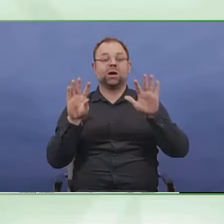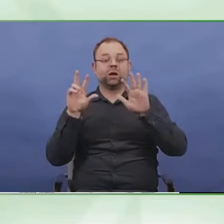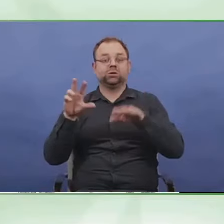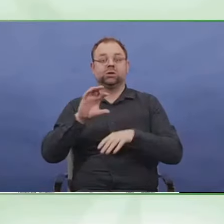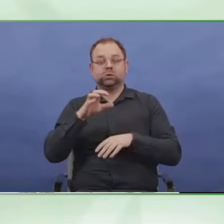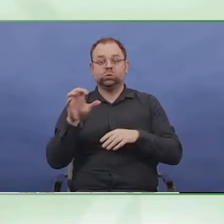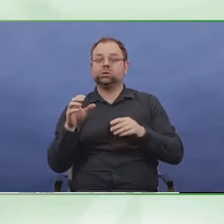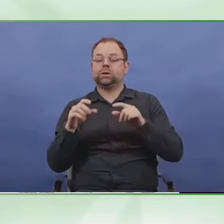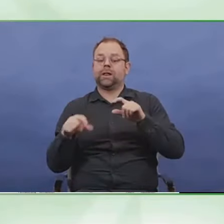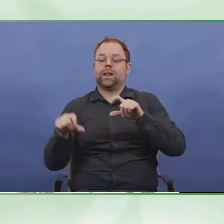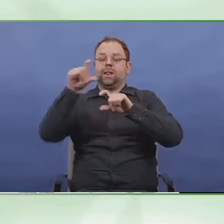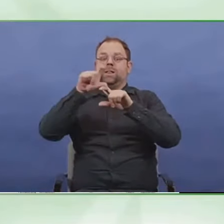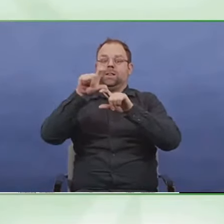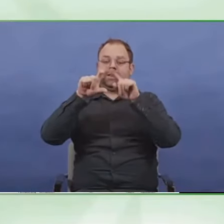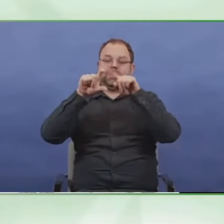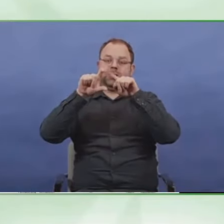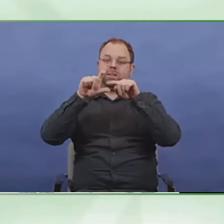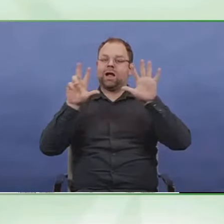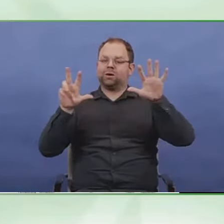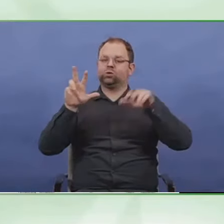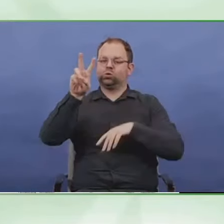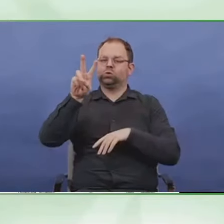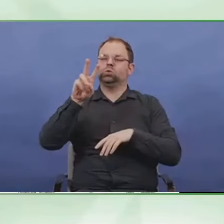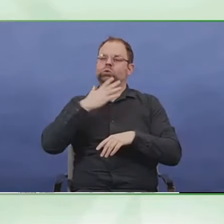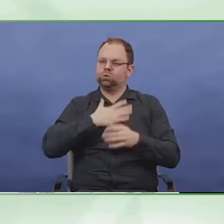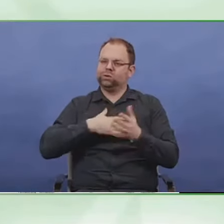seeds, animal kingdom.